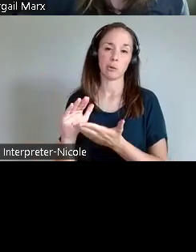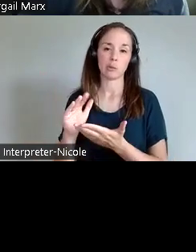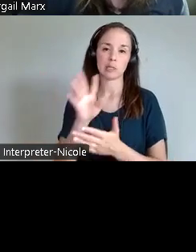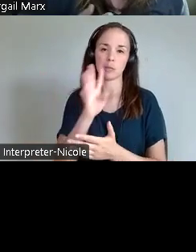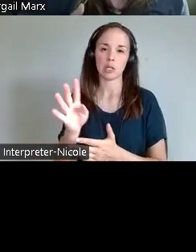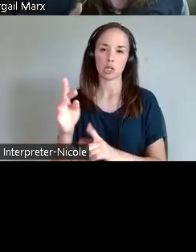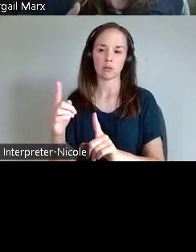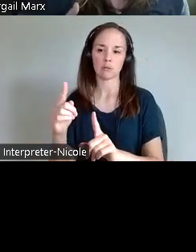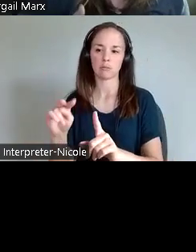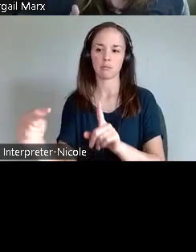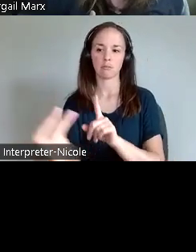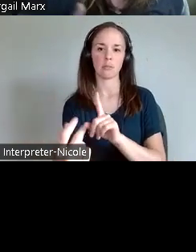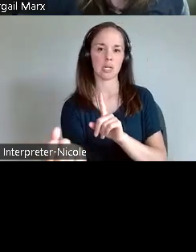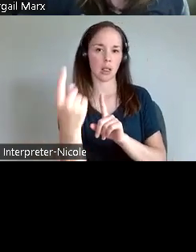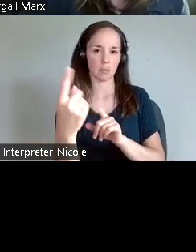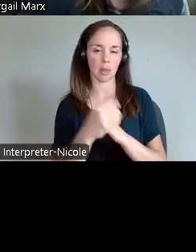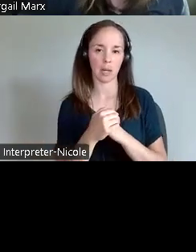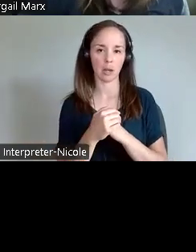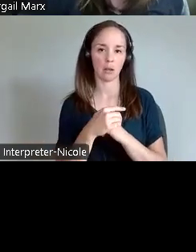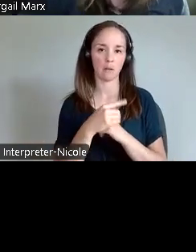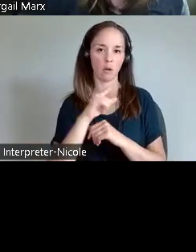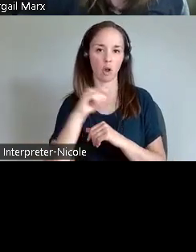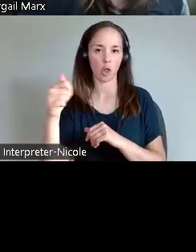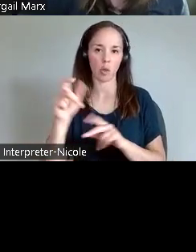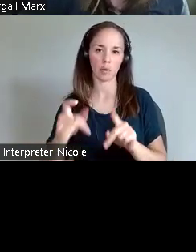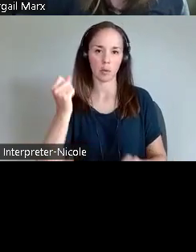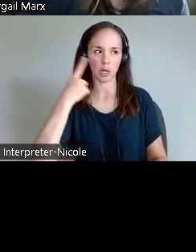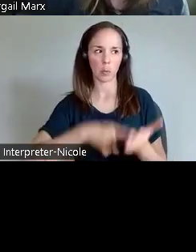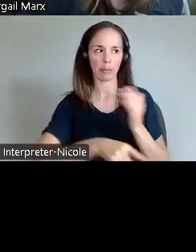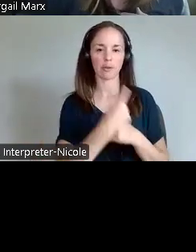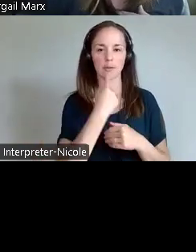So reduced ability for partners to understand what they're saying.